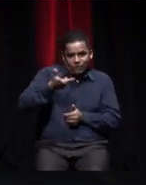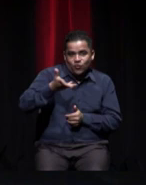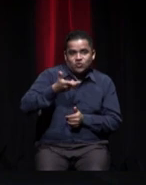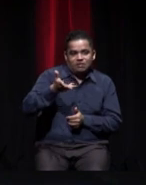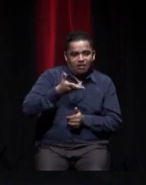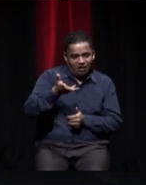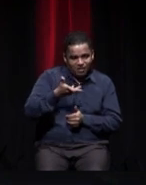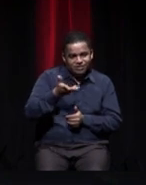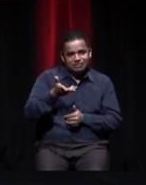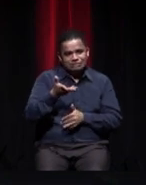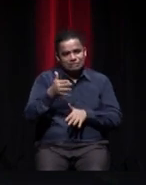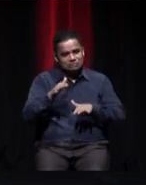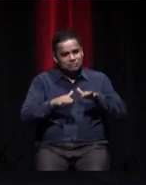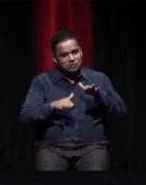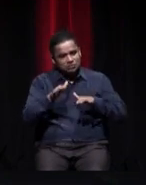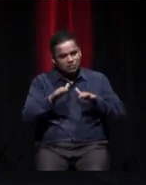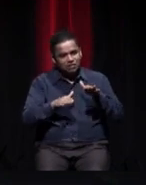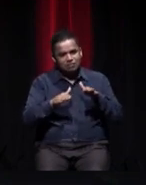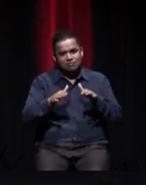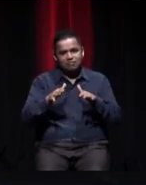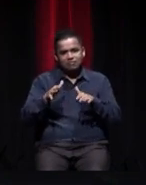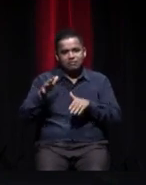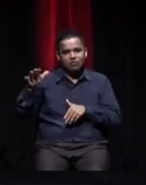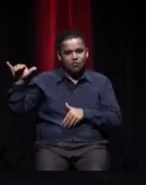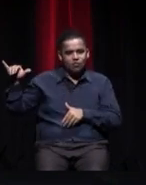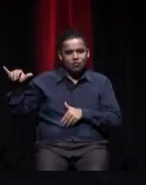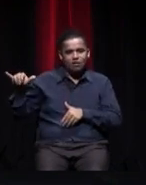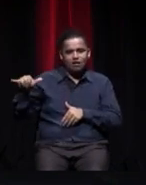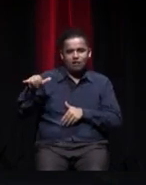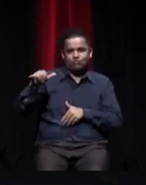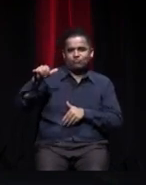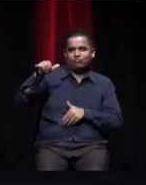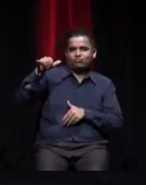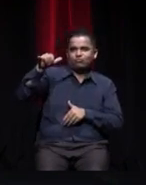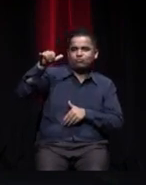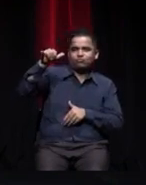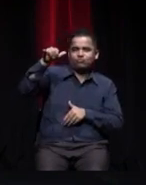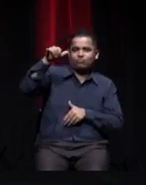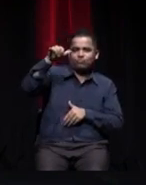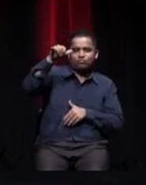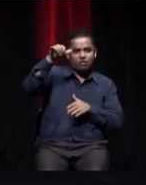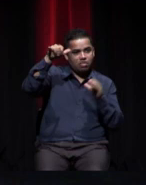More or less like the plane hovers in the air, due to its speed,